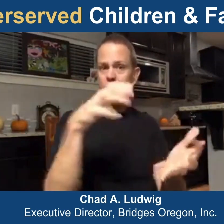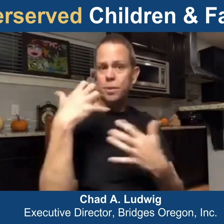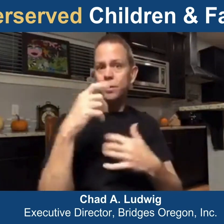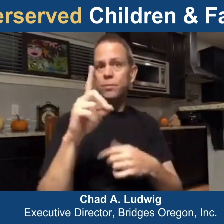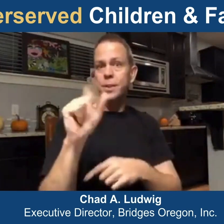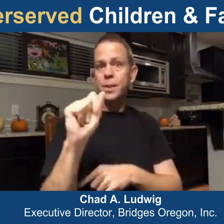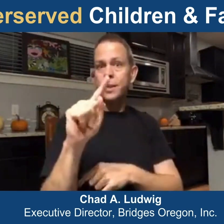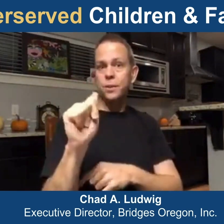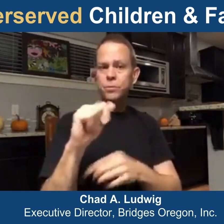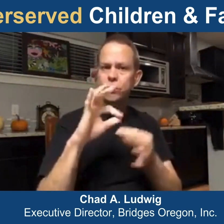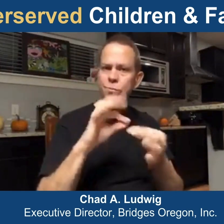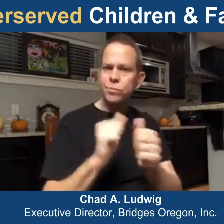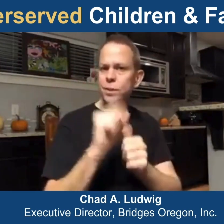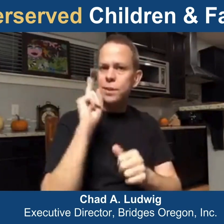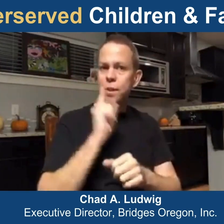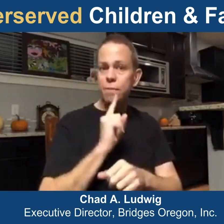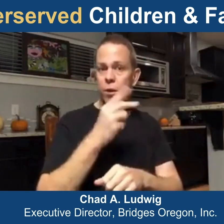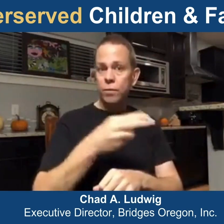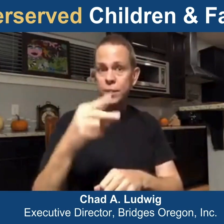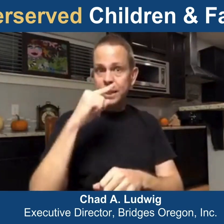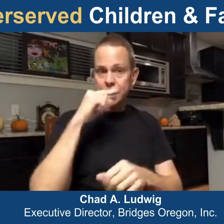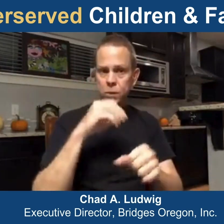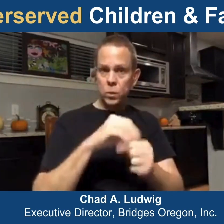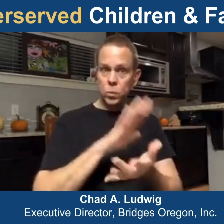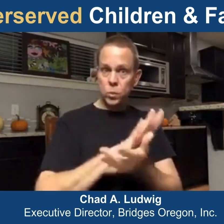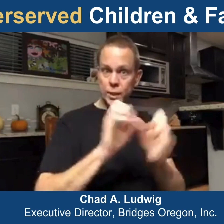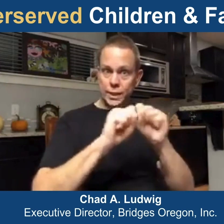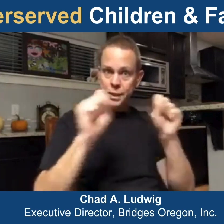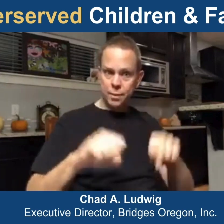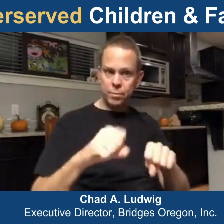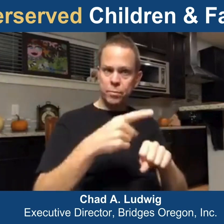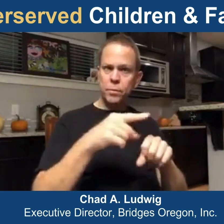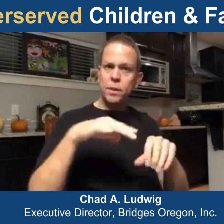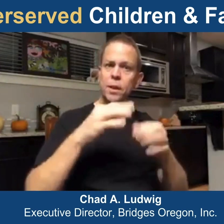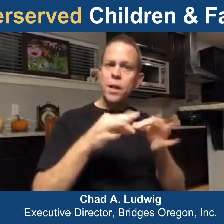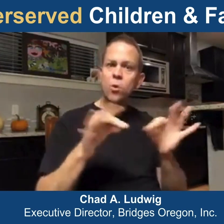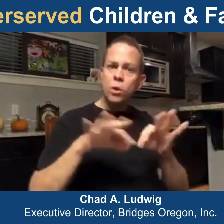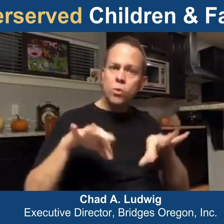We initially got data about deaf and hard of hearing children in the school system.